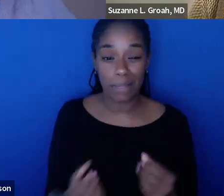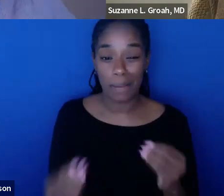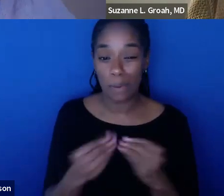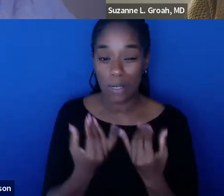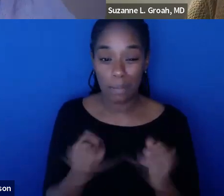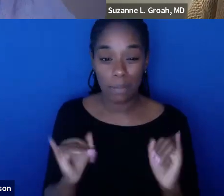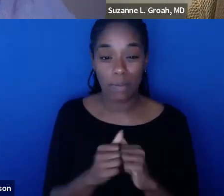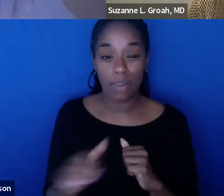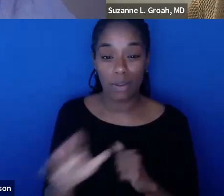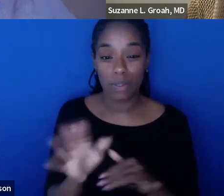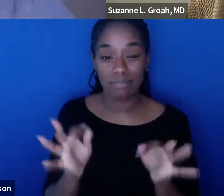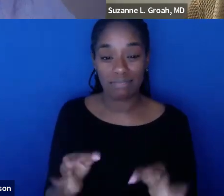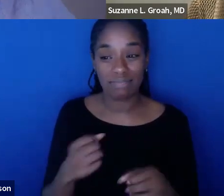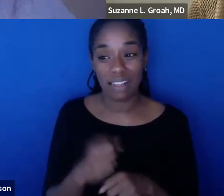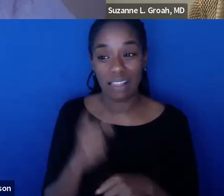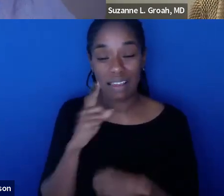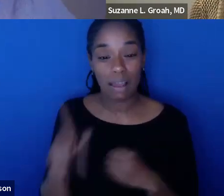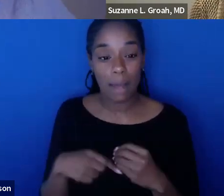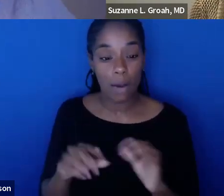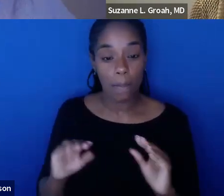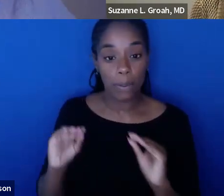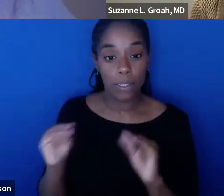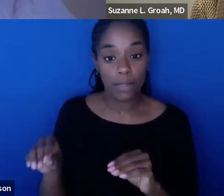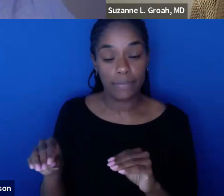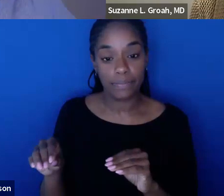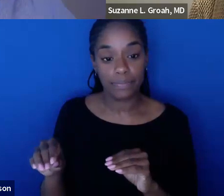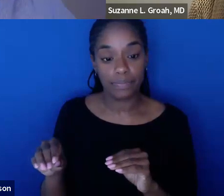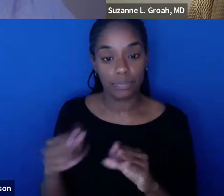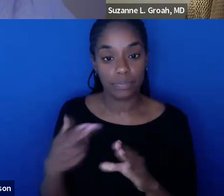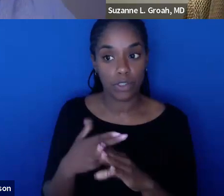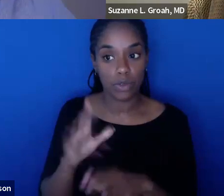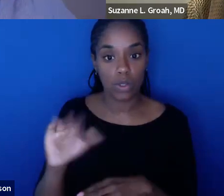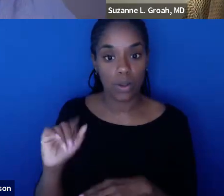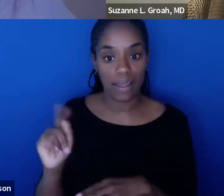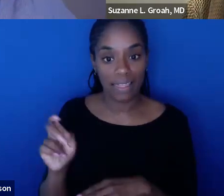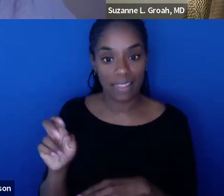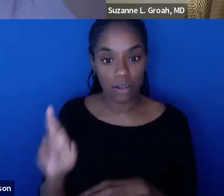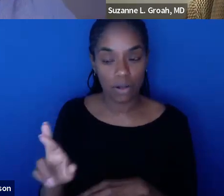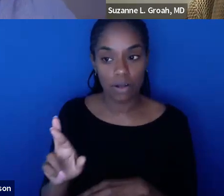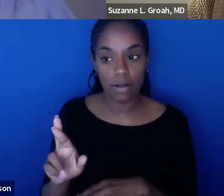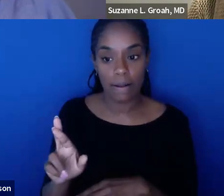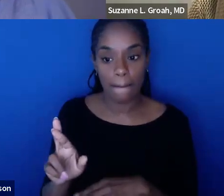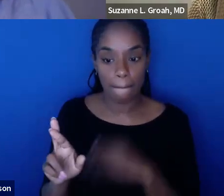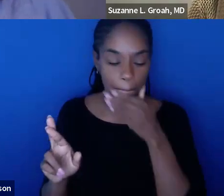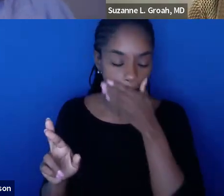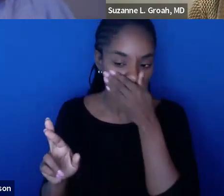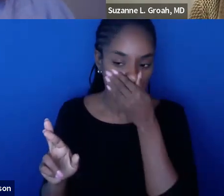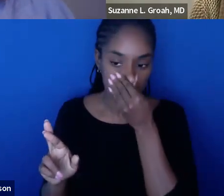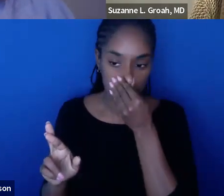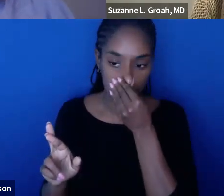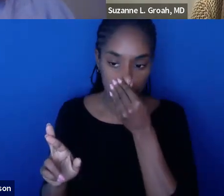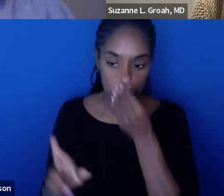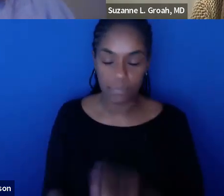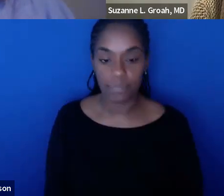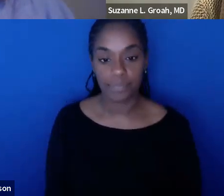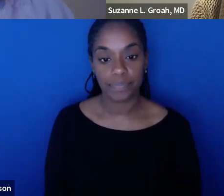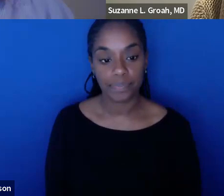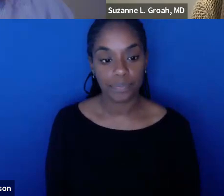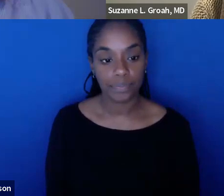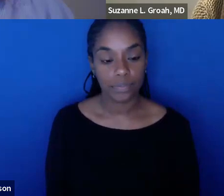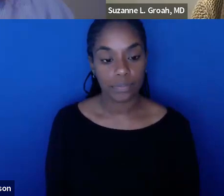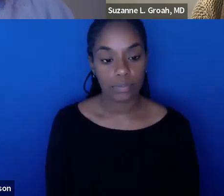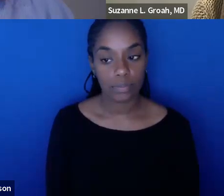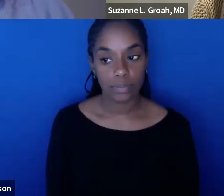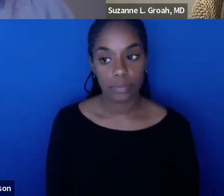Think about using your catheter to help with urinary tract infection.